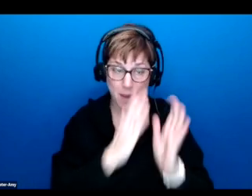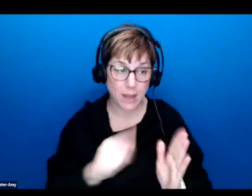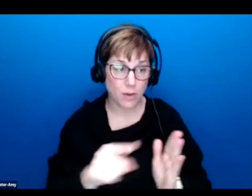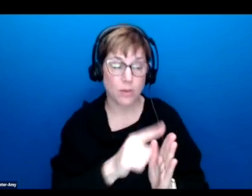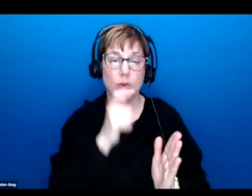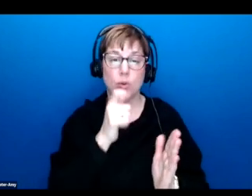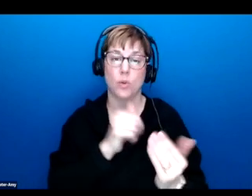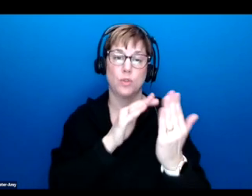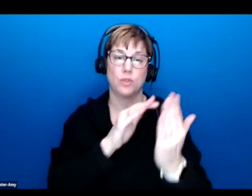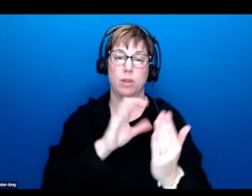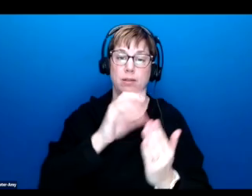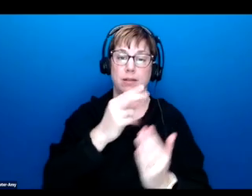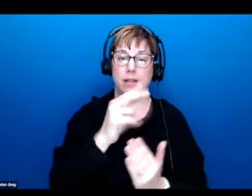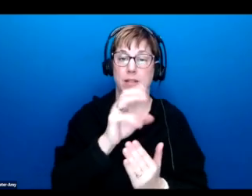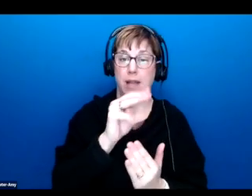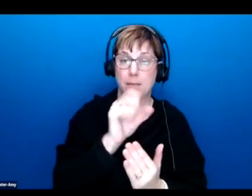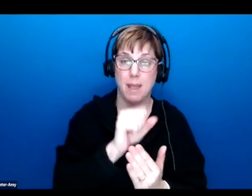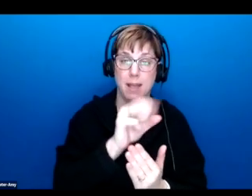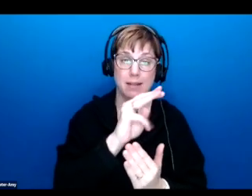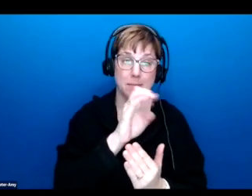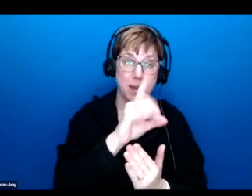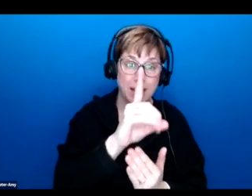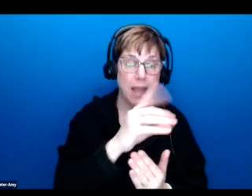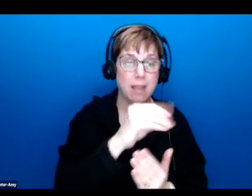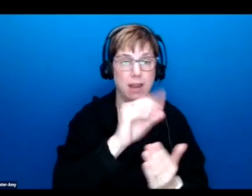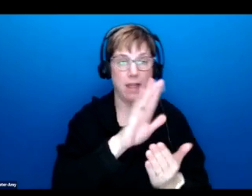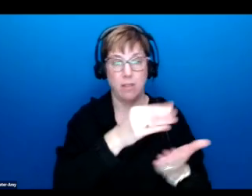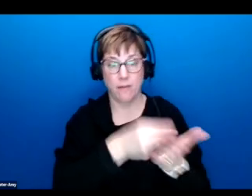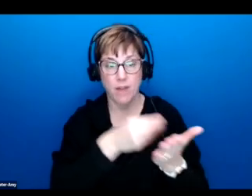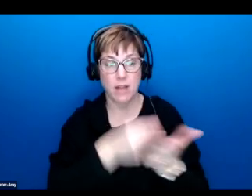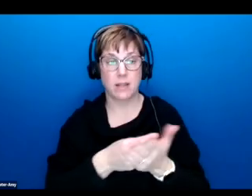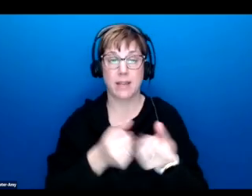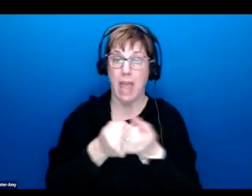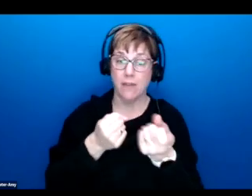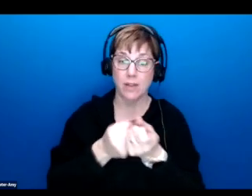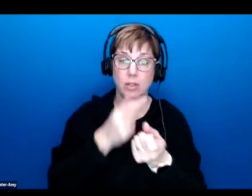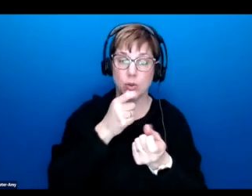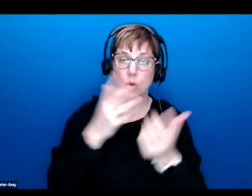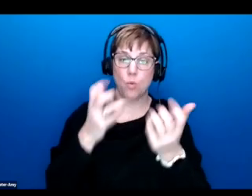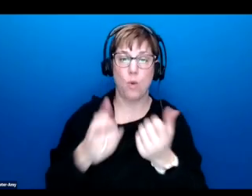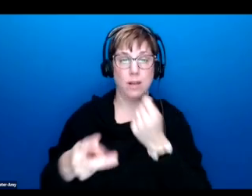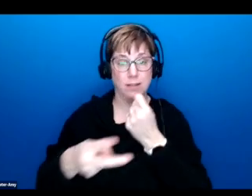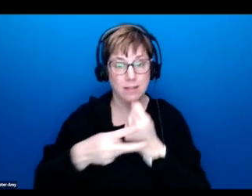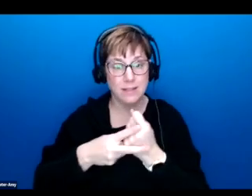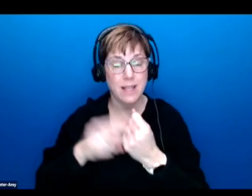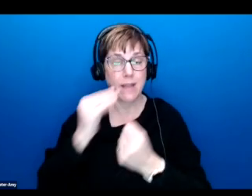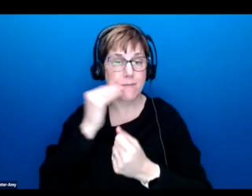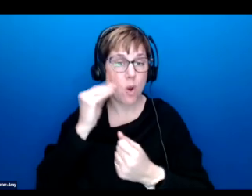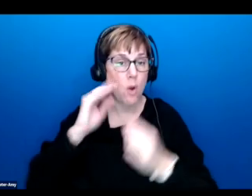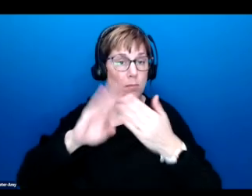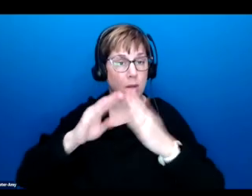CMS Medicaid and Medicaid funding, advocates who are seeking to preserve home and community based services and